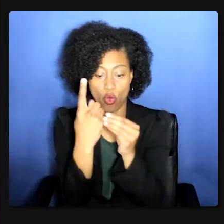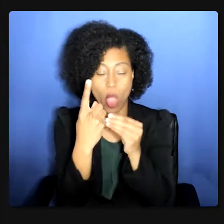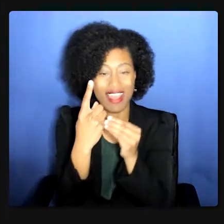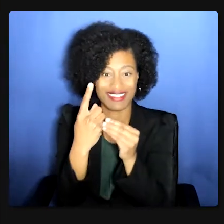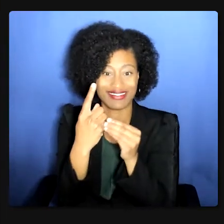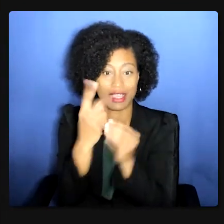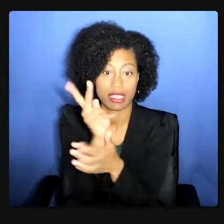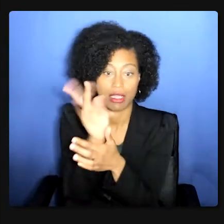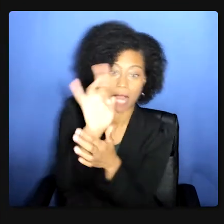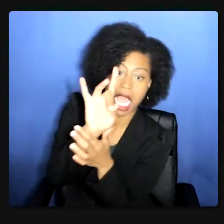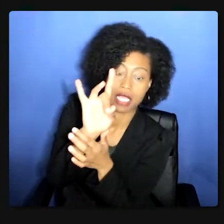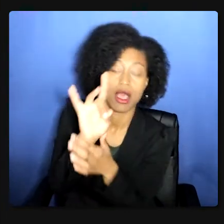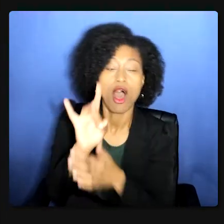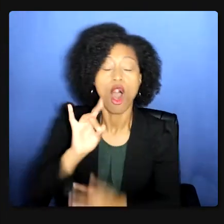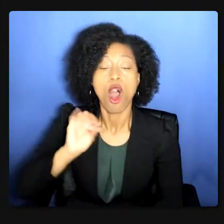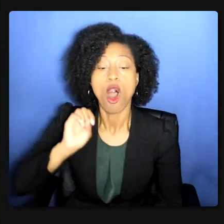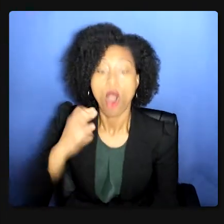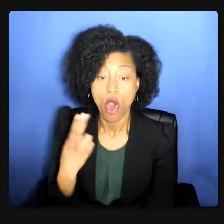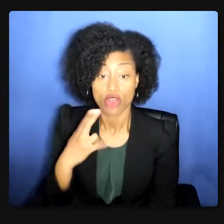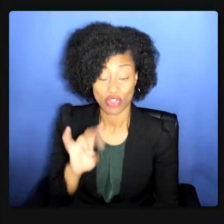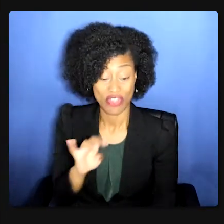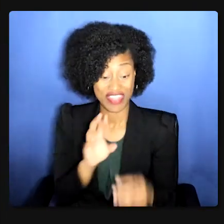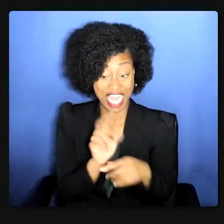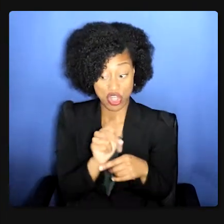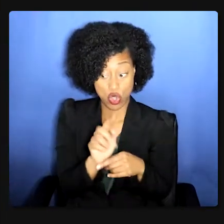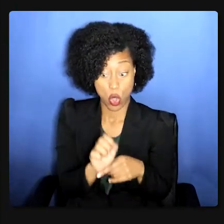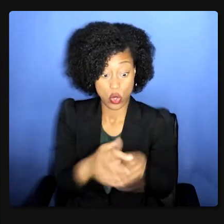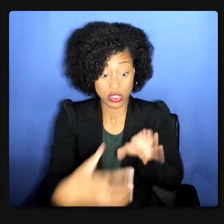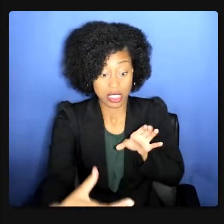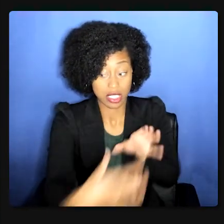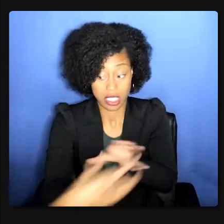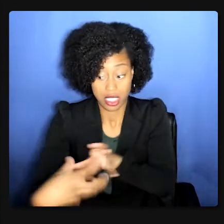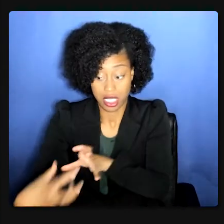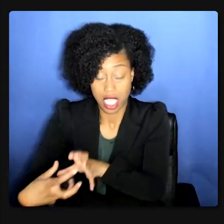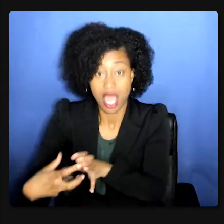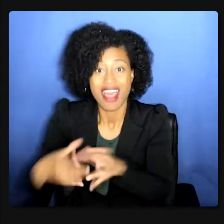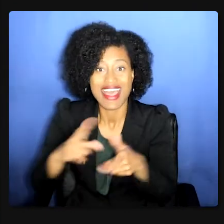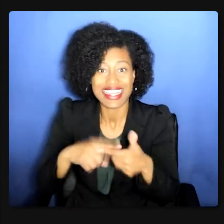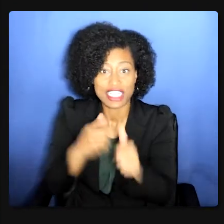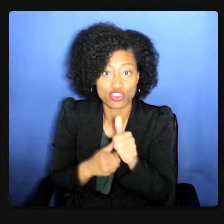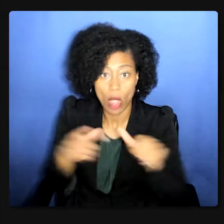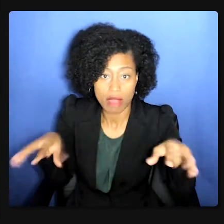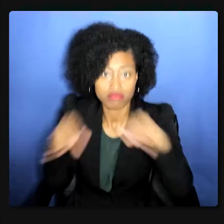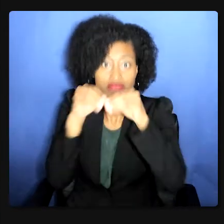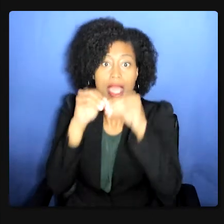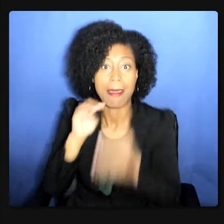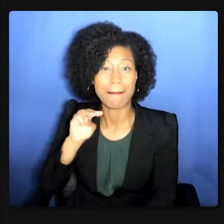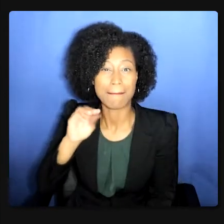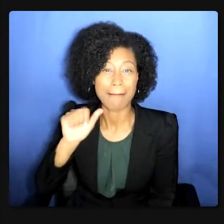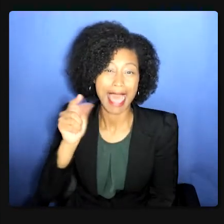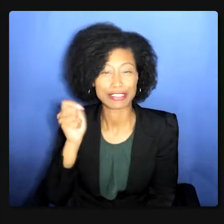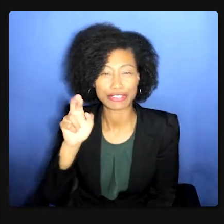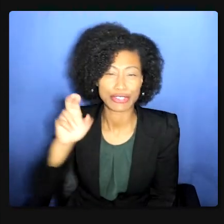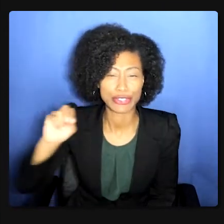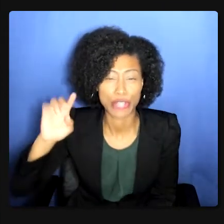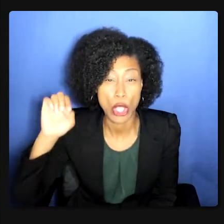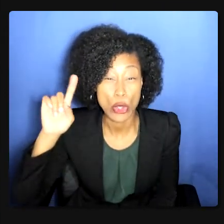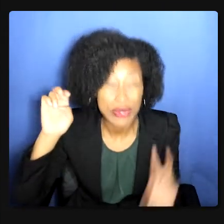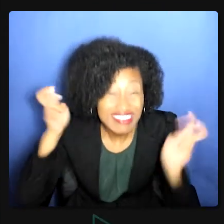And that's what Kubernetes is. [Amie] So then those nodes are grouped into clusters, and then each is overseen by a master node. And then all those have to be managed somehow.